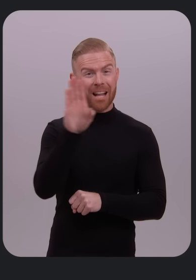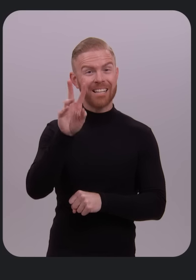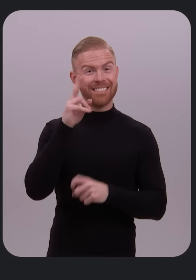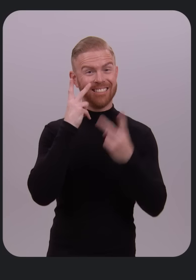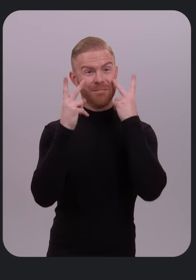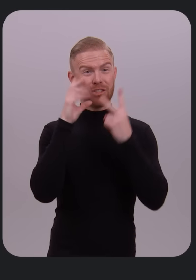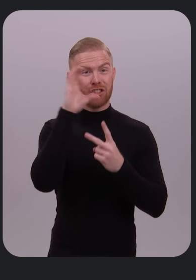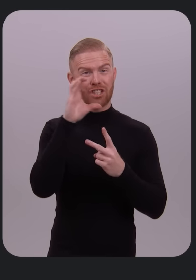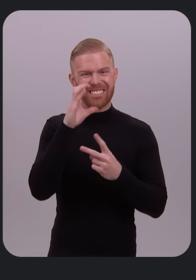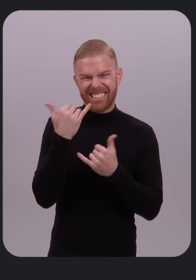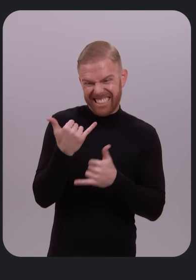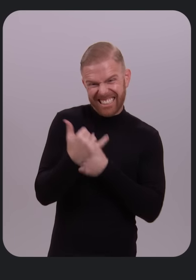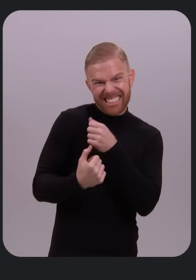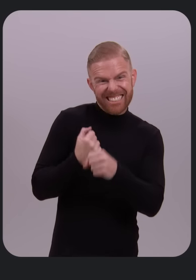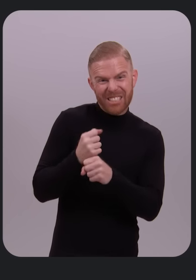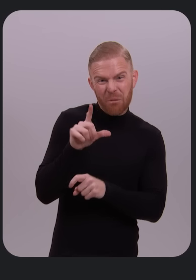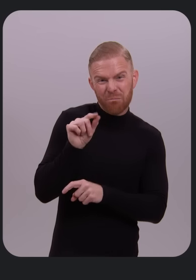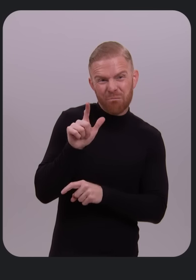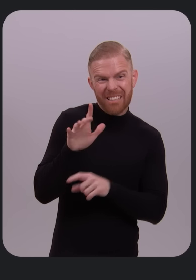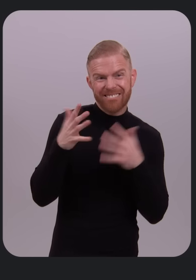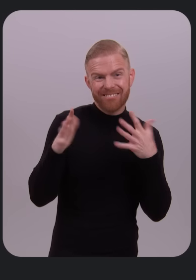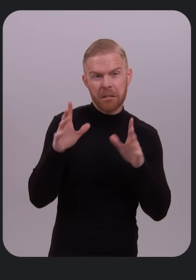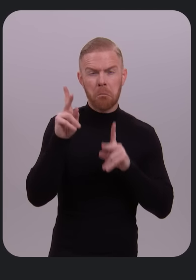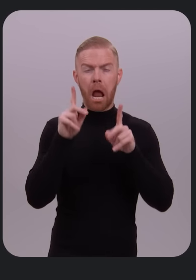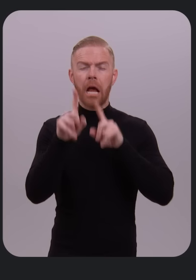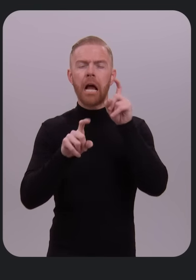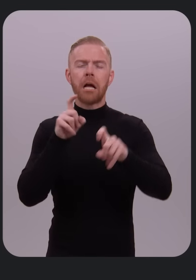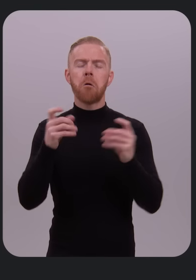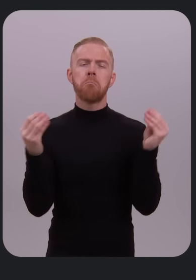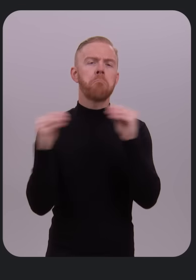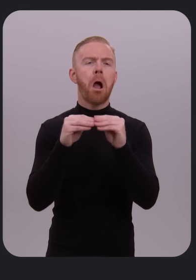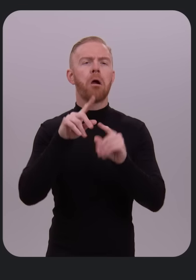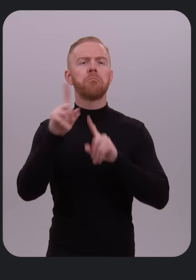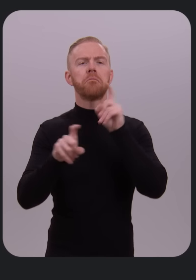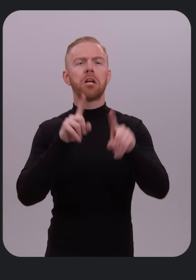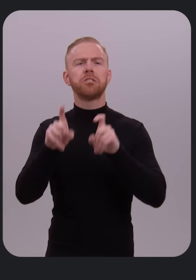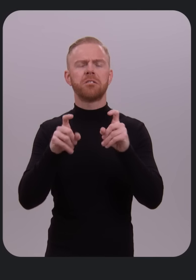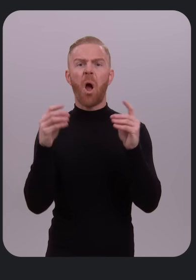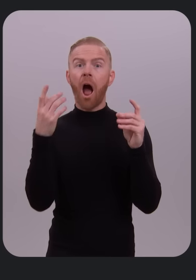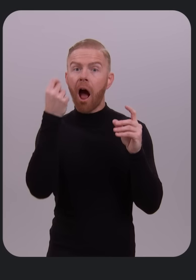So people are asking more queries, and they're also asking more complex queries.